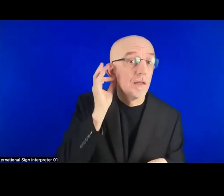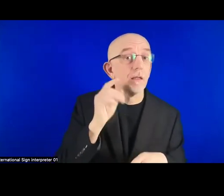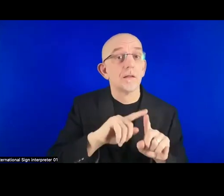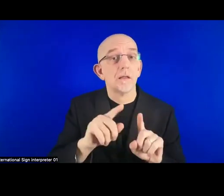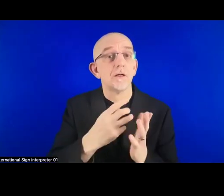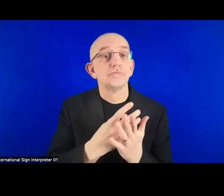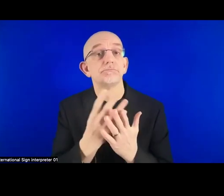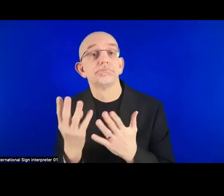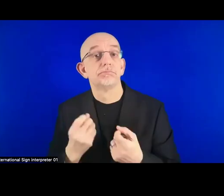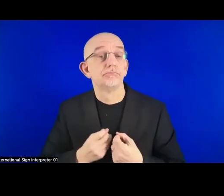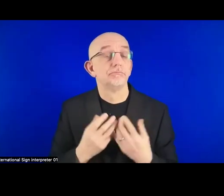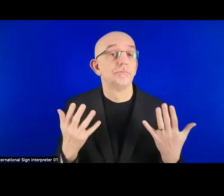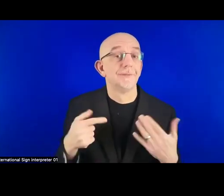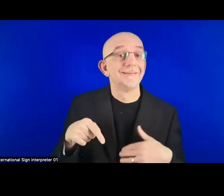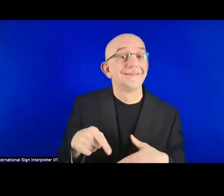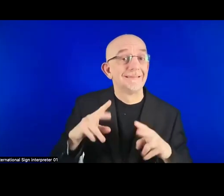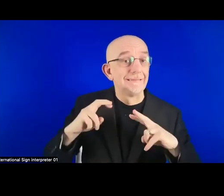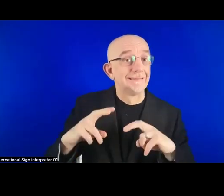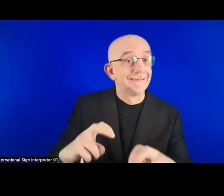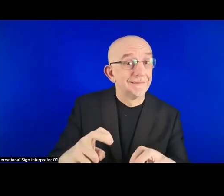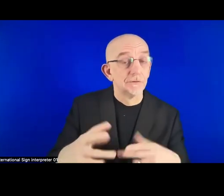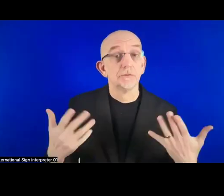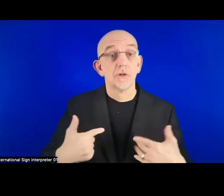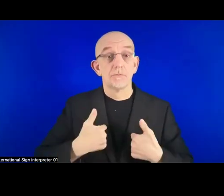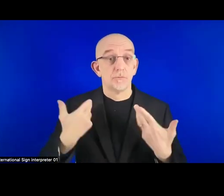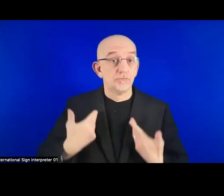inclusive employment and education and more broadly the implementation of